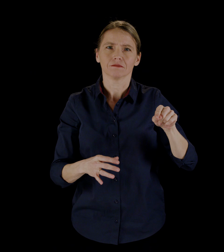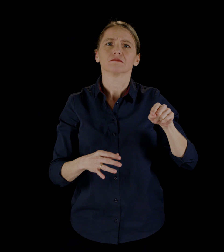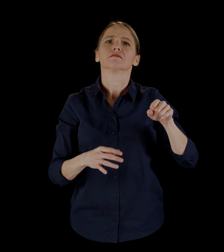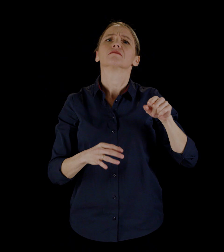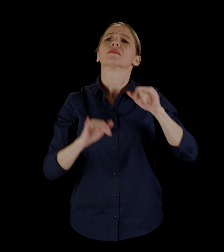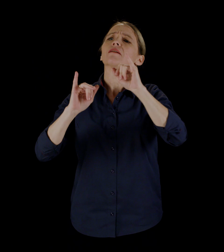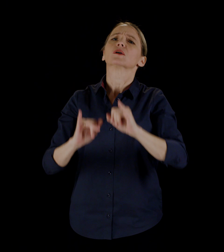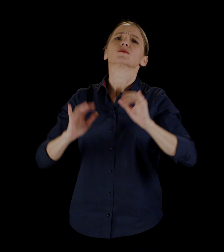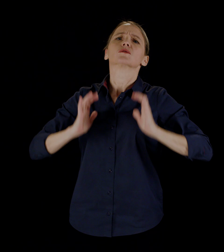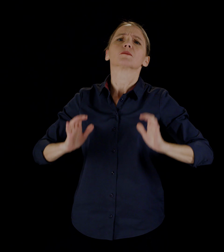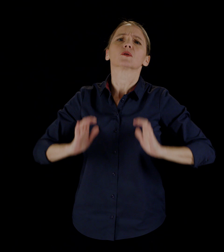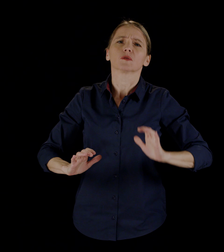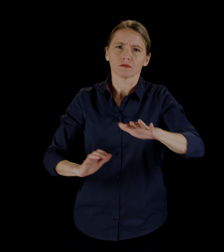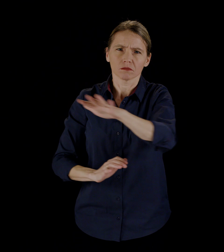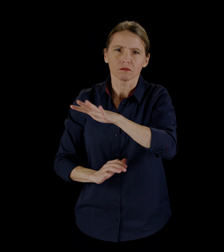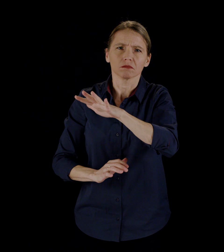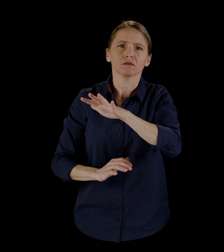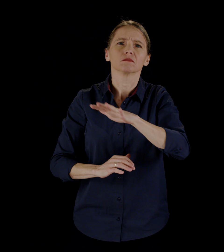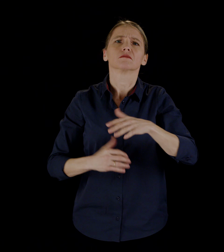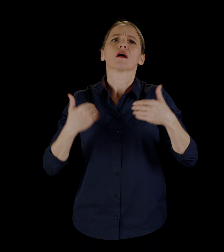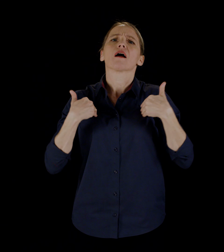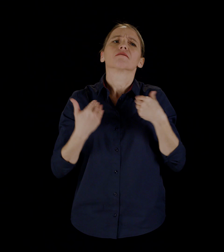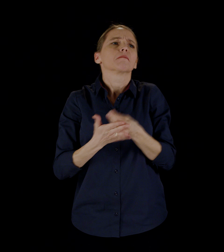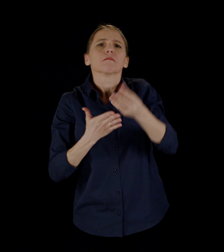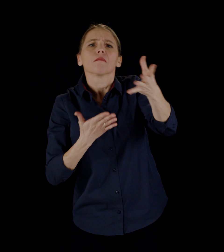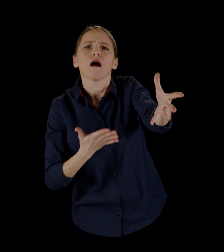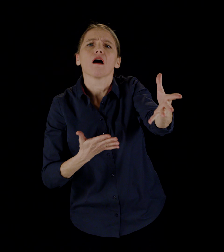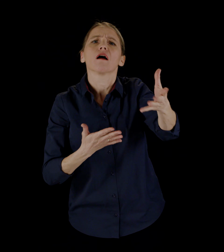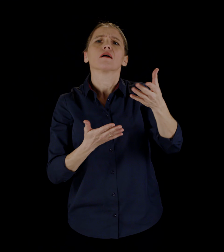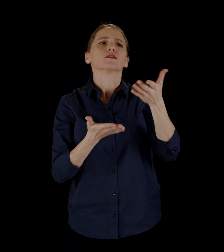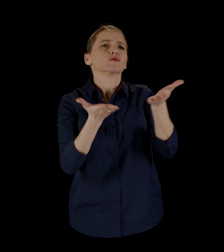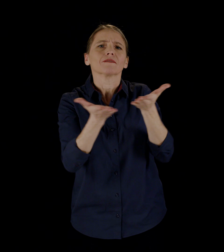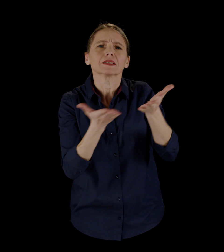The Code does not apply to Internet services provided to businesses.